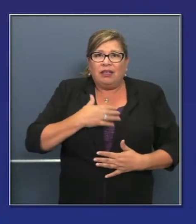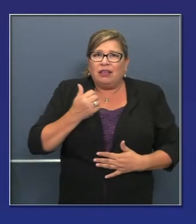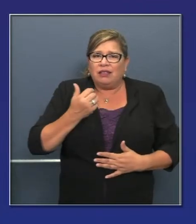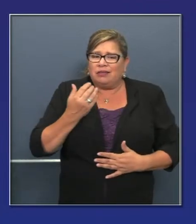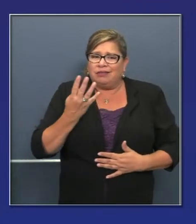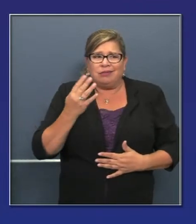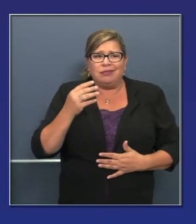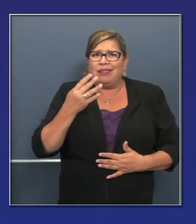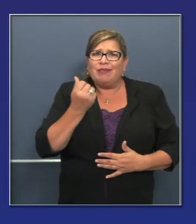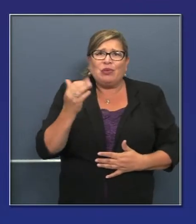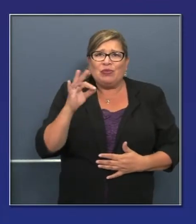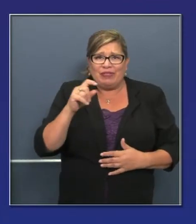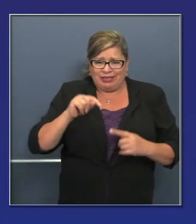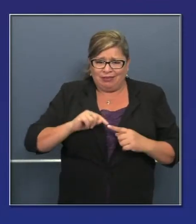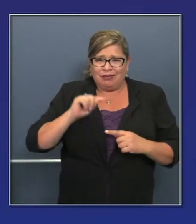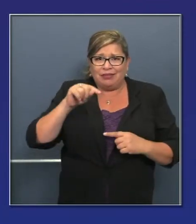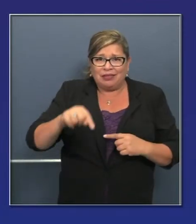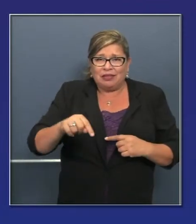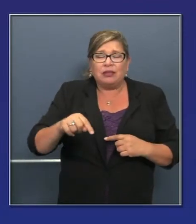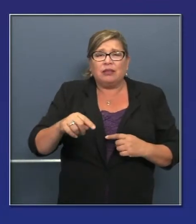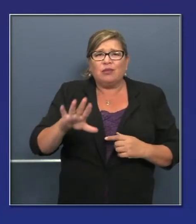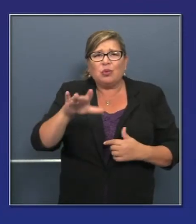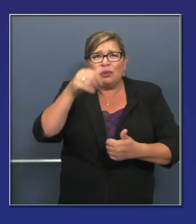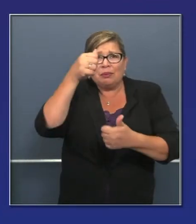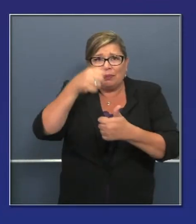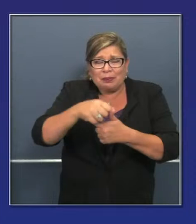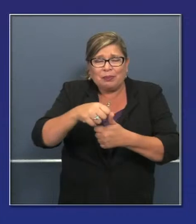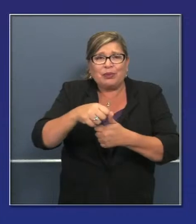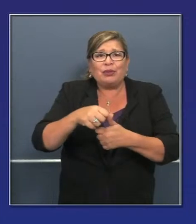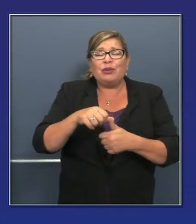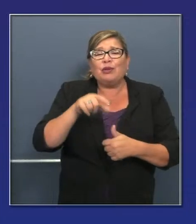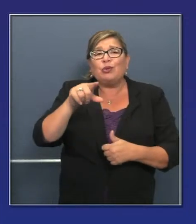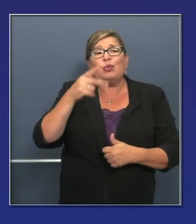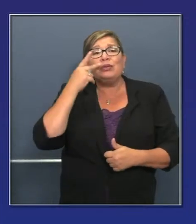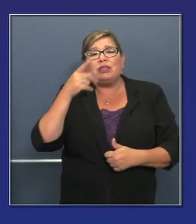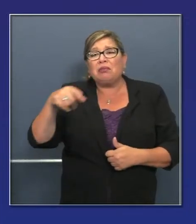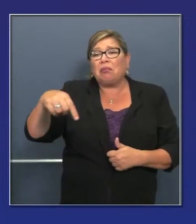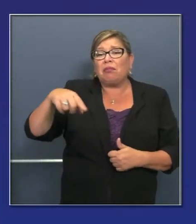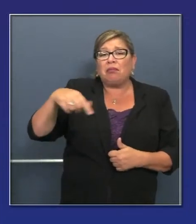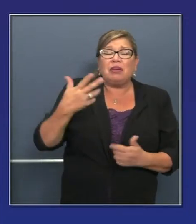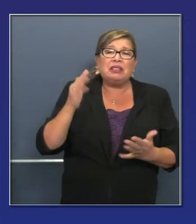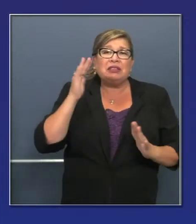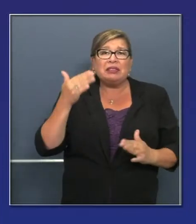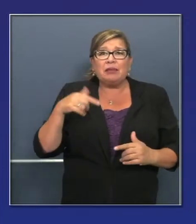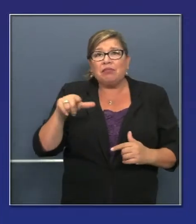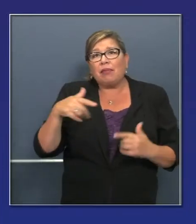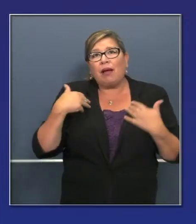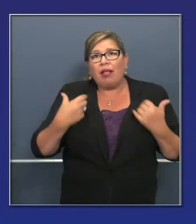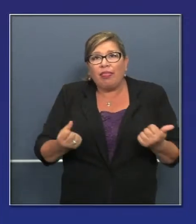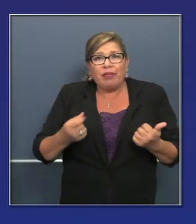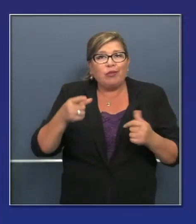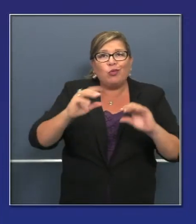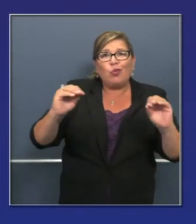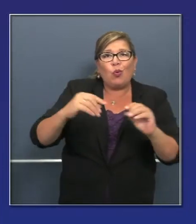mix with other strangers that may appear healthy but maybe pre-symptomatic or asymptomatic just